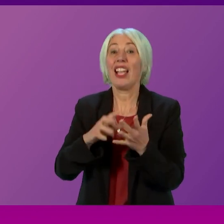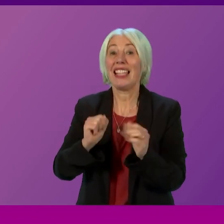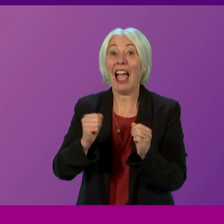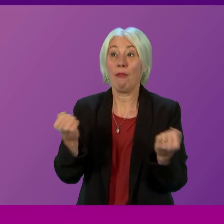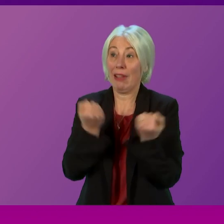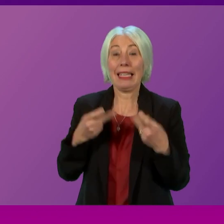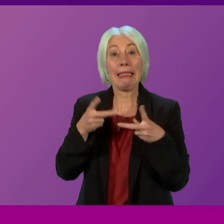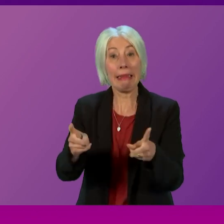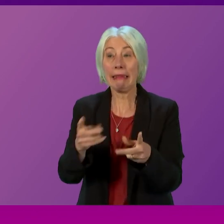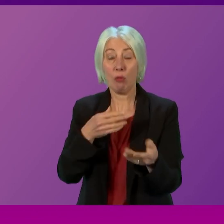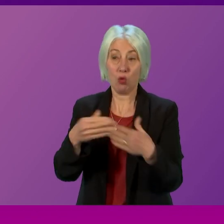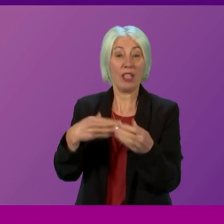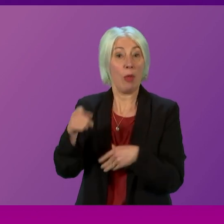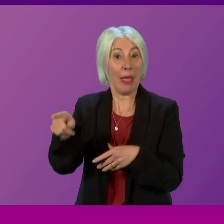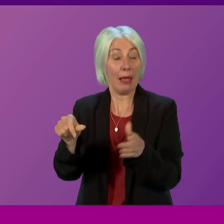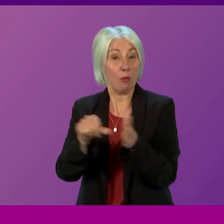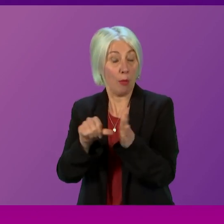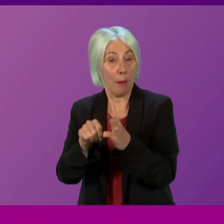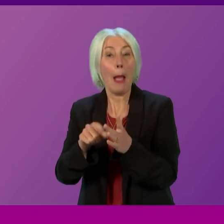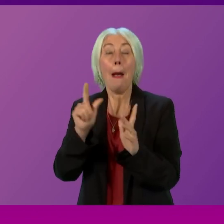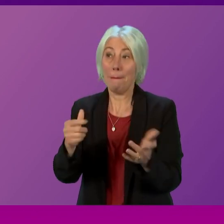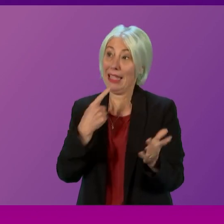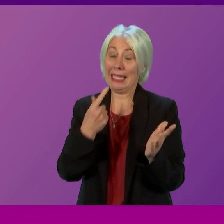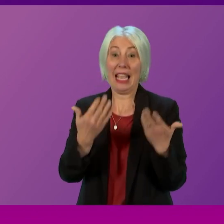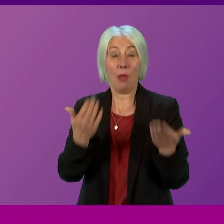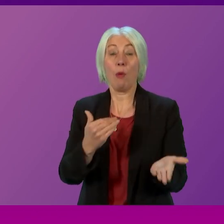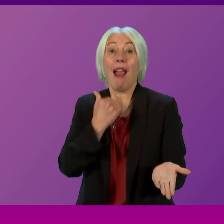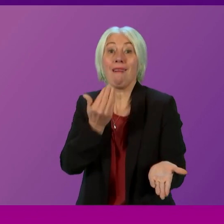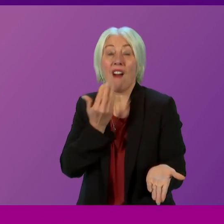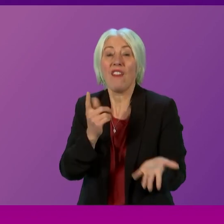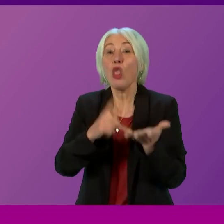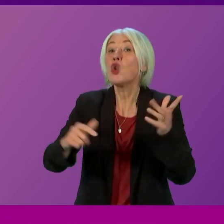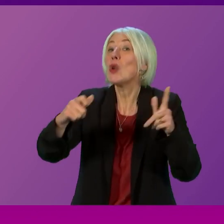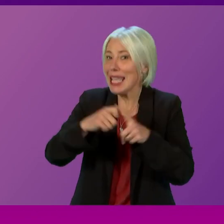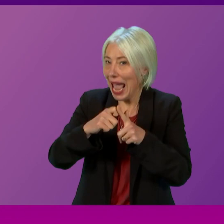and the assessment right now is that there is sufficient supply in the UK to meet needs.